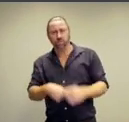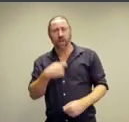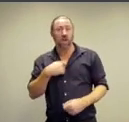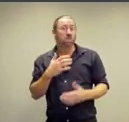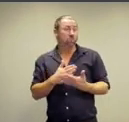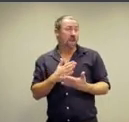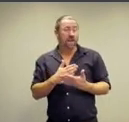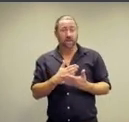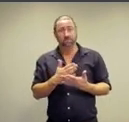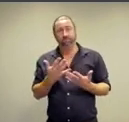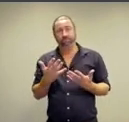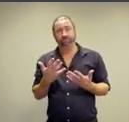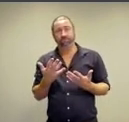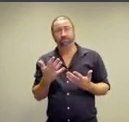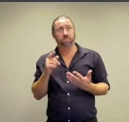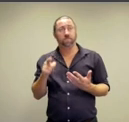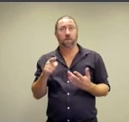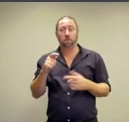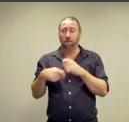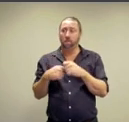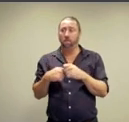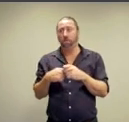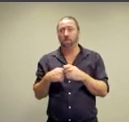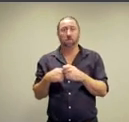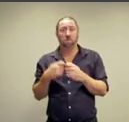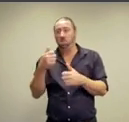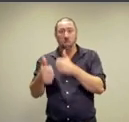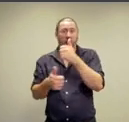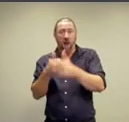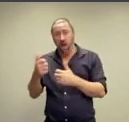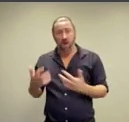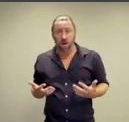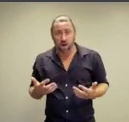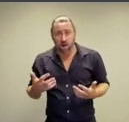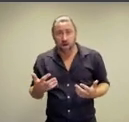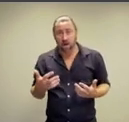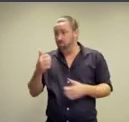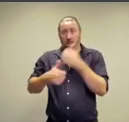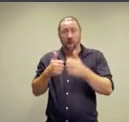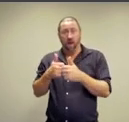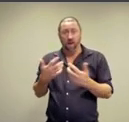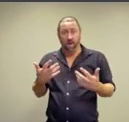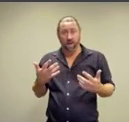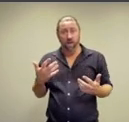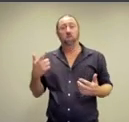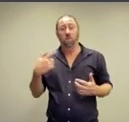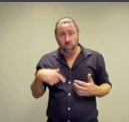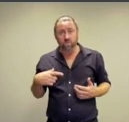is essentially, it just became really popular and really prominent in